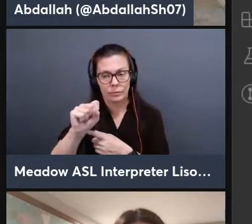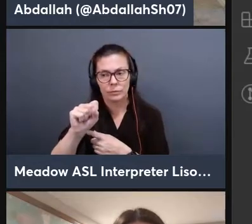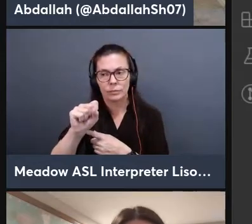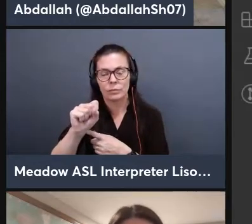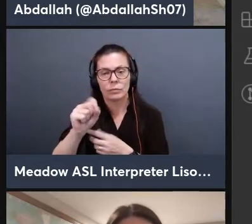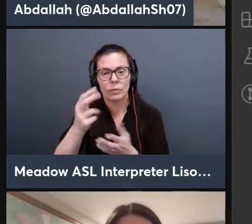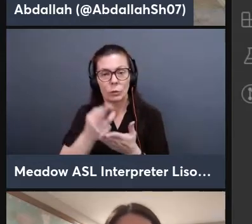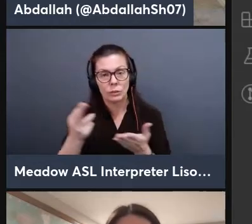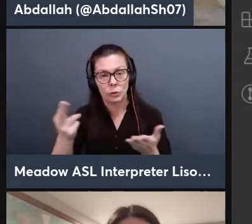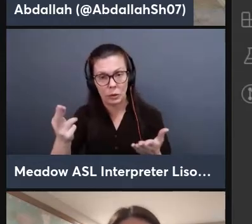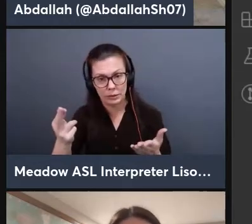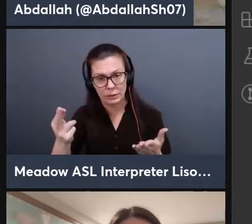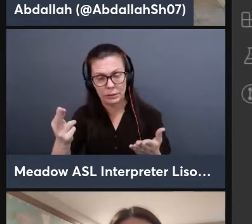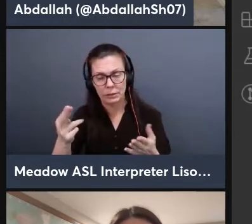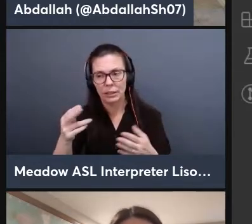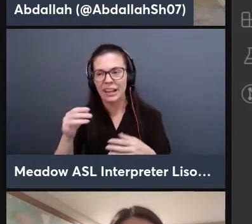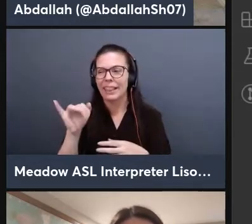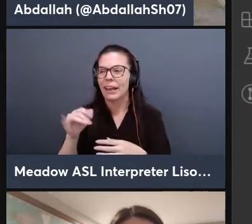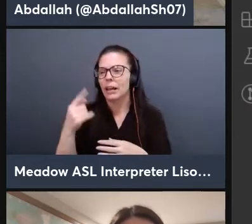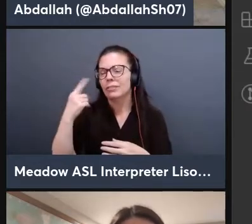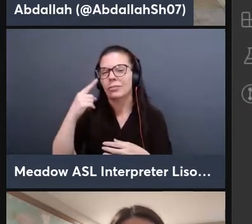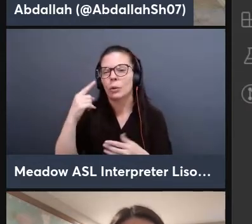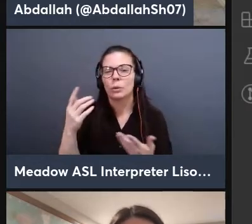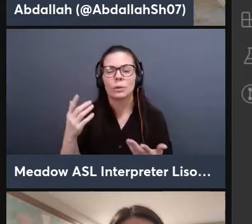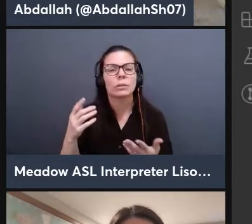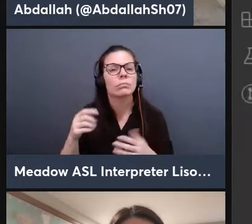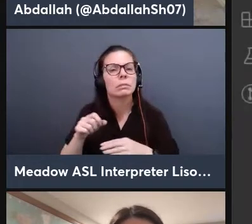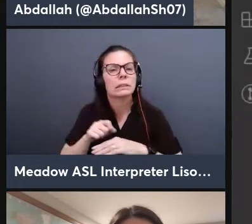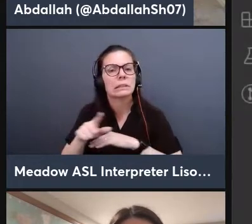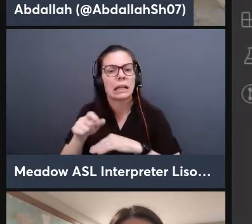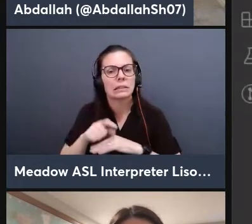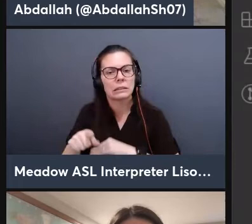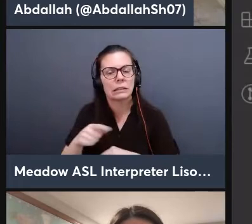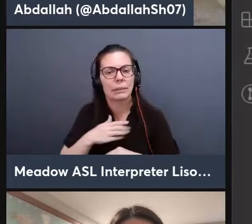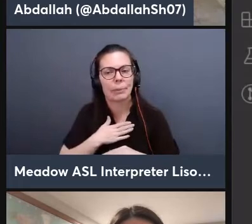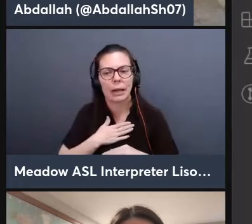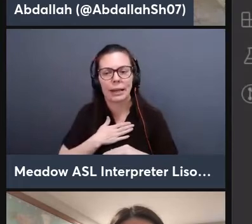which is going to be used for sending my one time password.